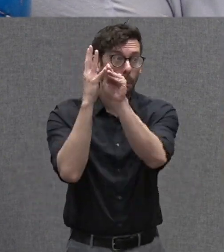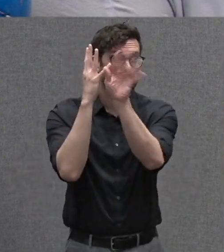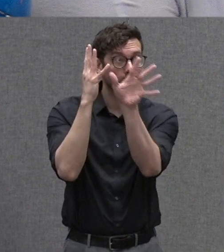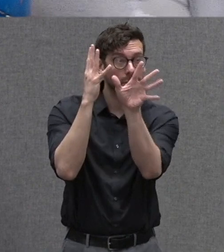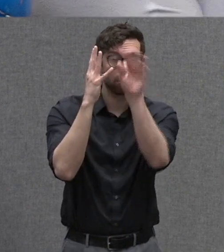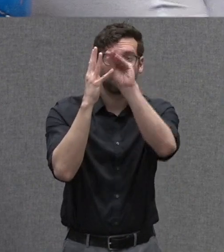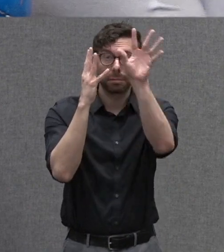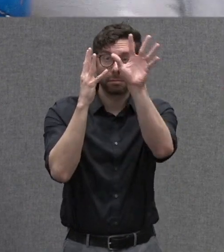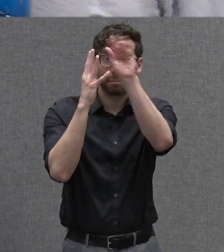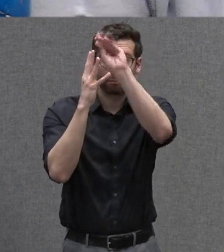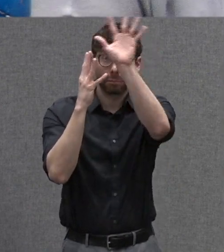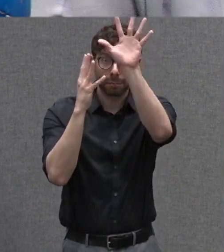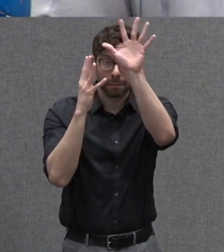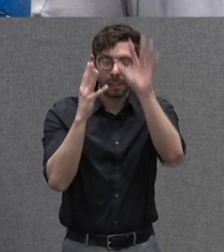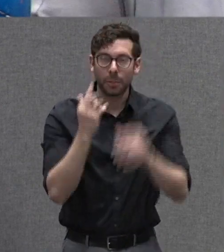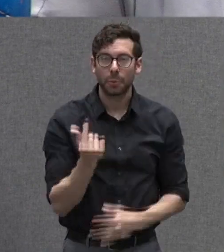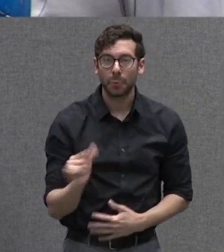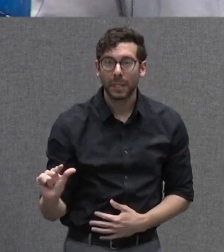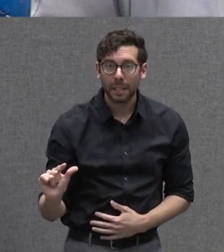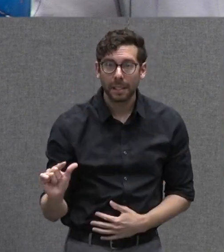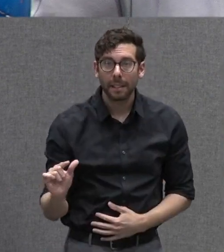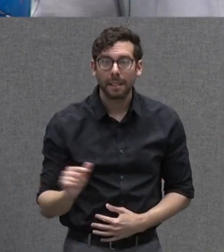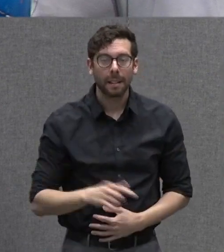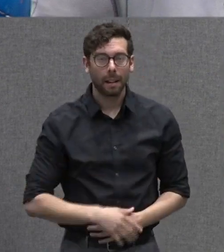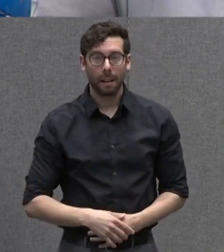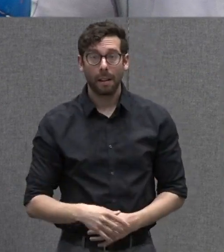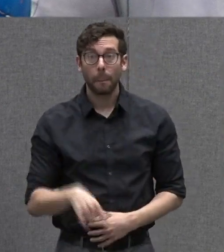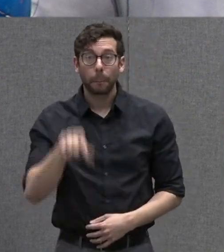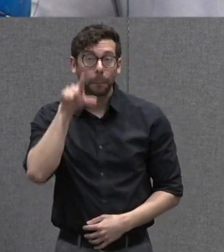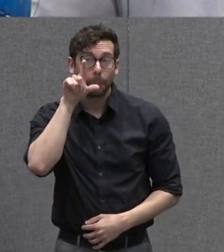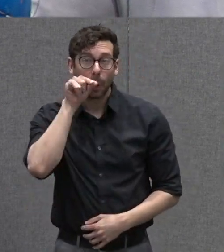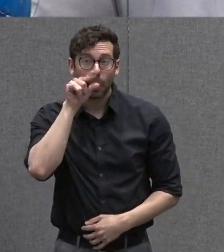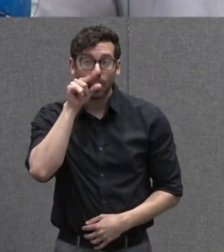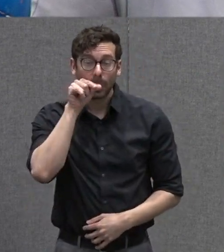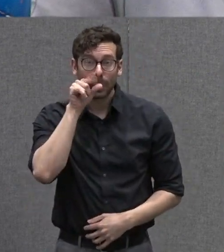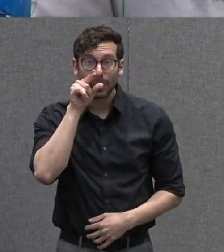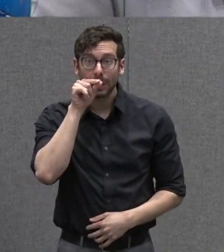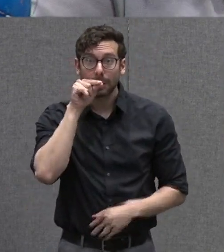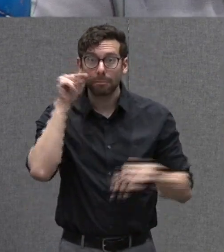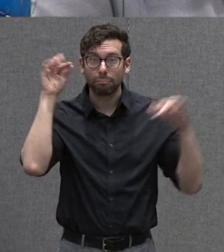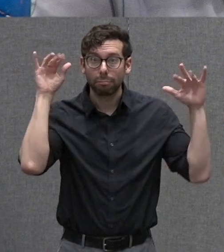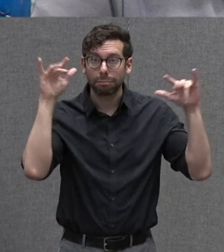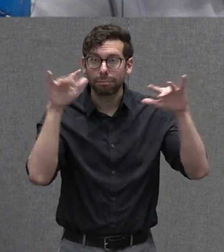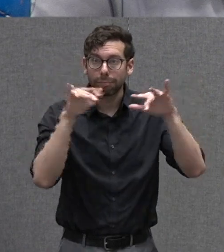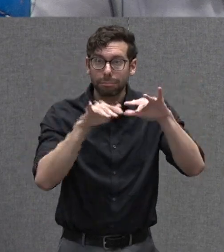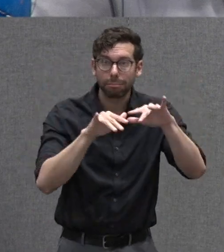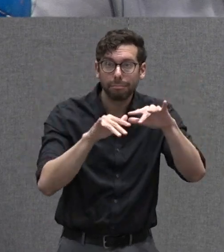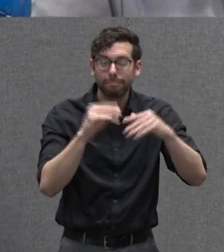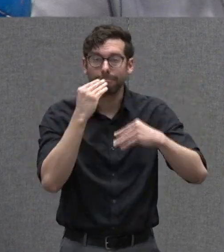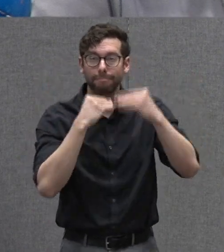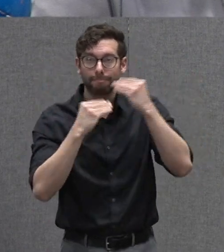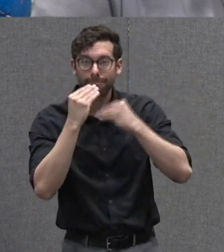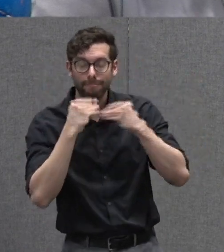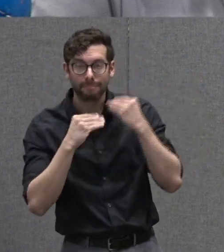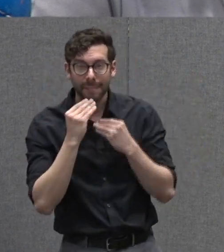You can see the birds in the trees that are eating, they've come out because it's finally sunny.